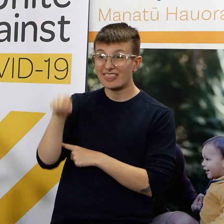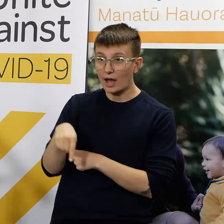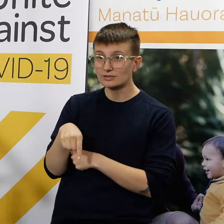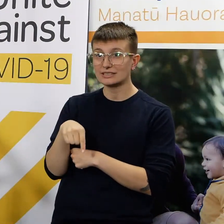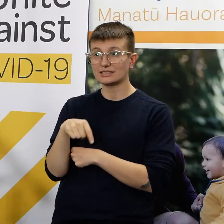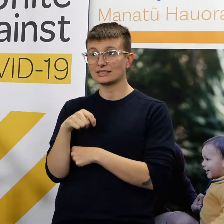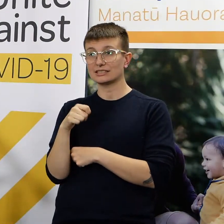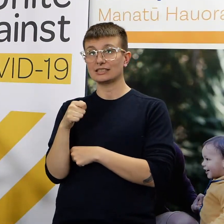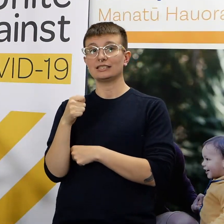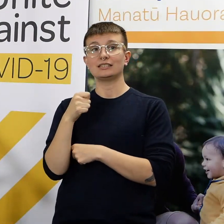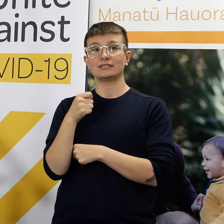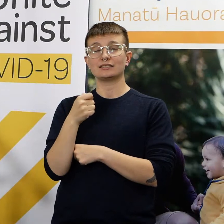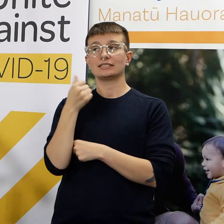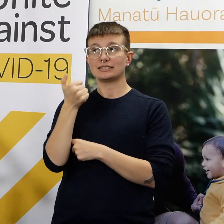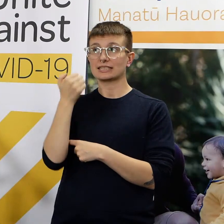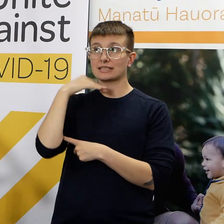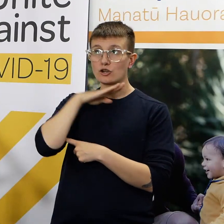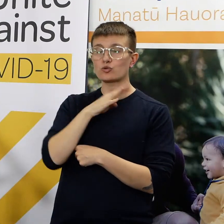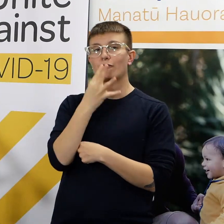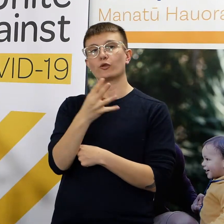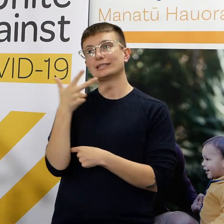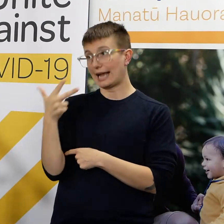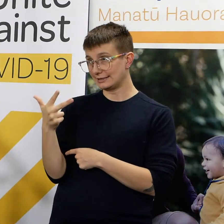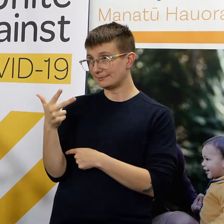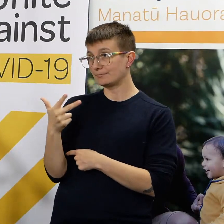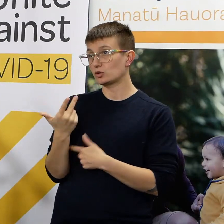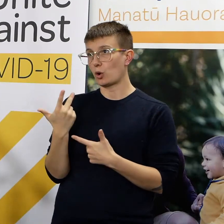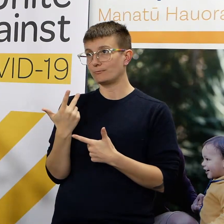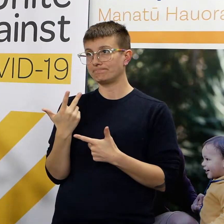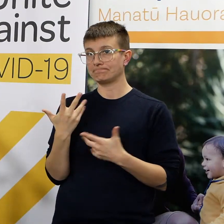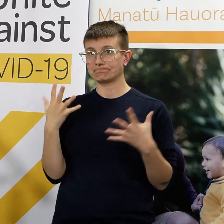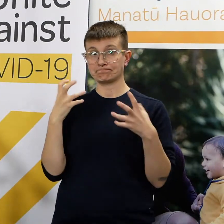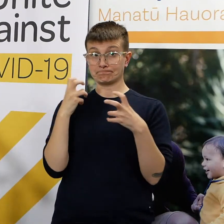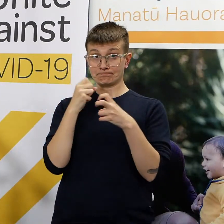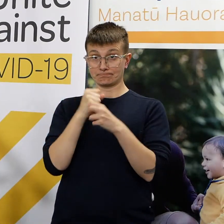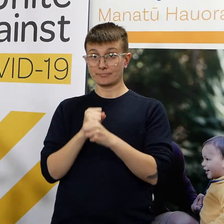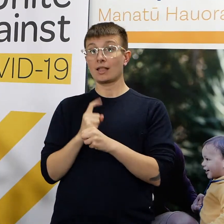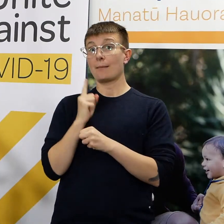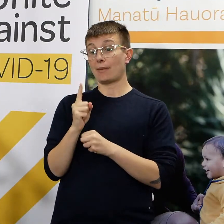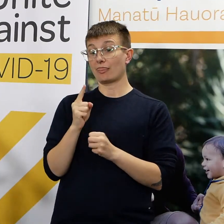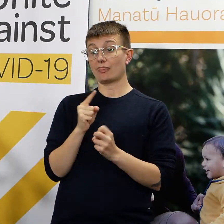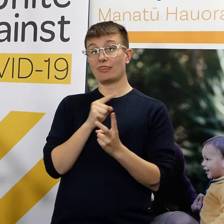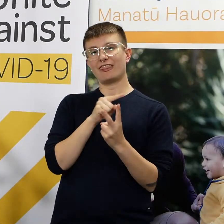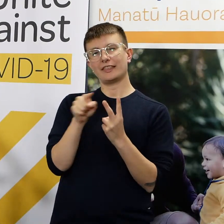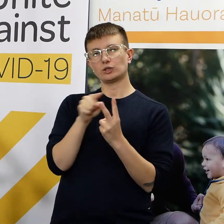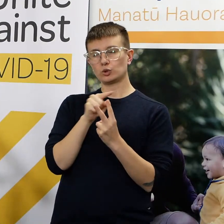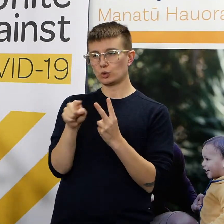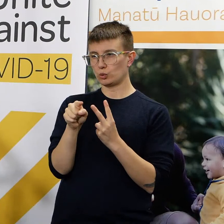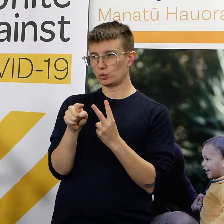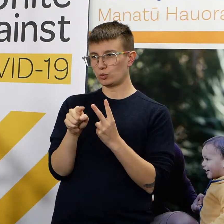Just final comment before I open up for questions. These cases are ones we have identified effectively